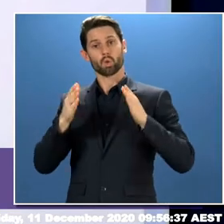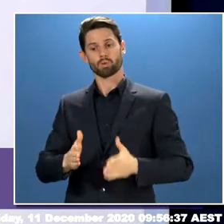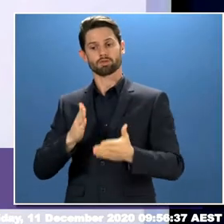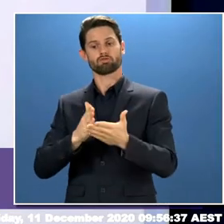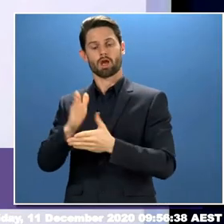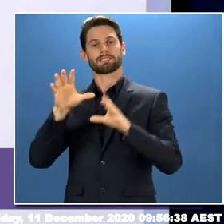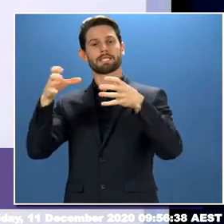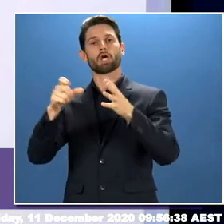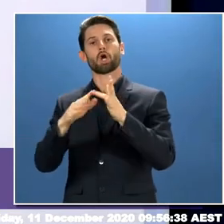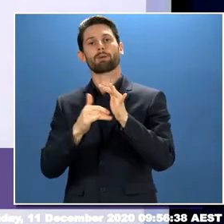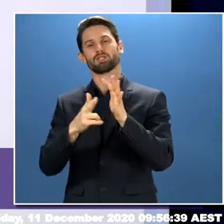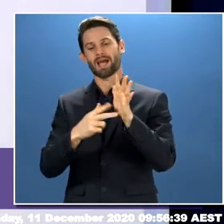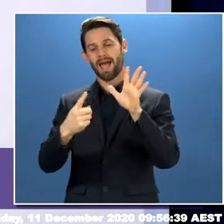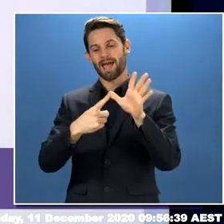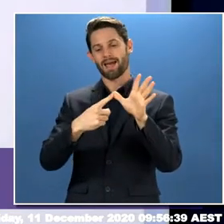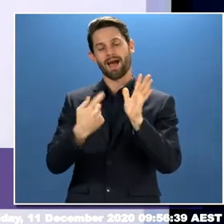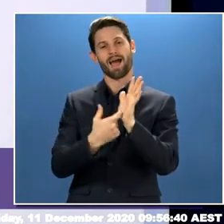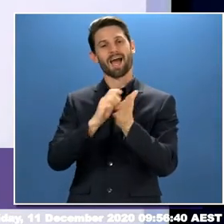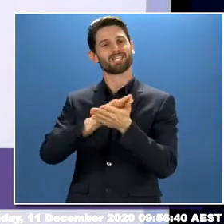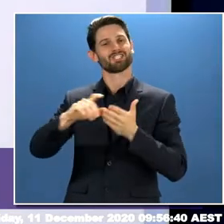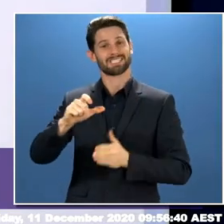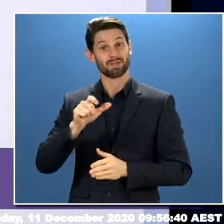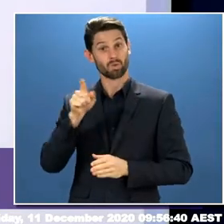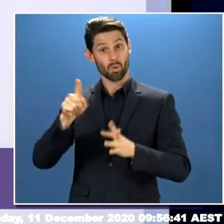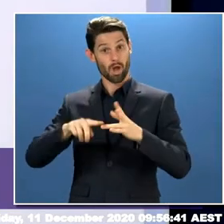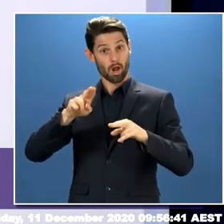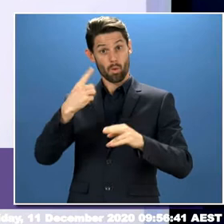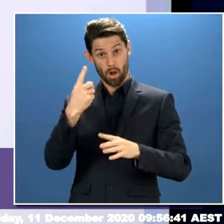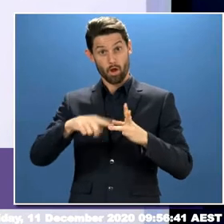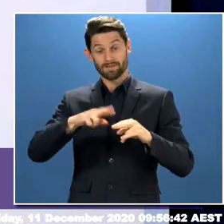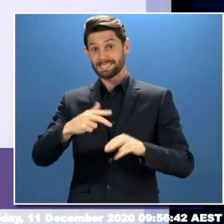the AHRC, and you are one of 7 Commissioners. Yes, that's correct.